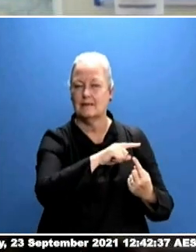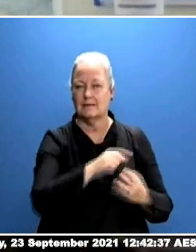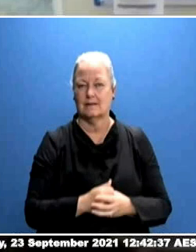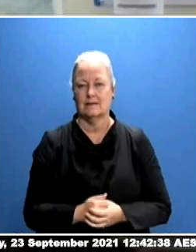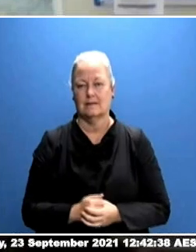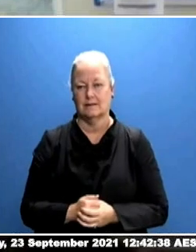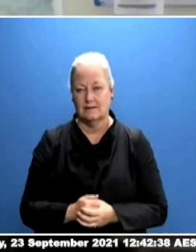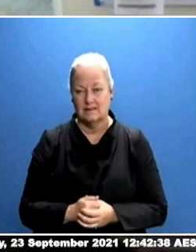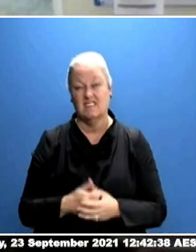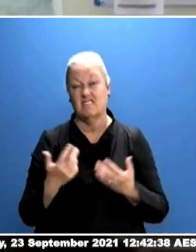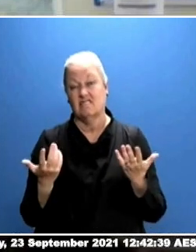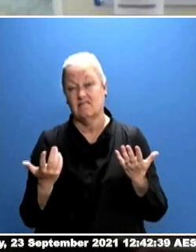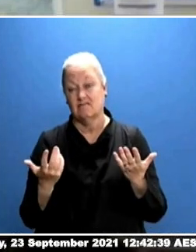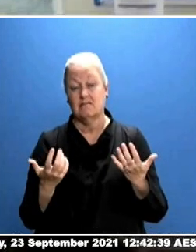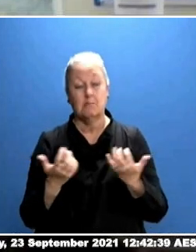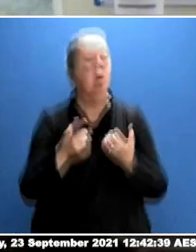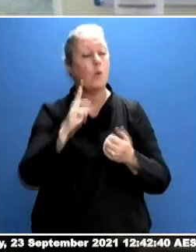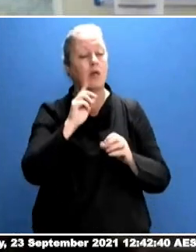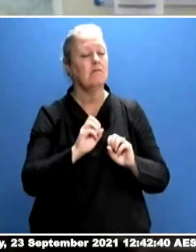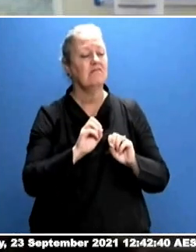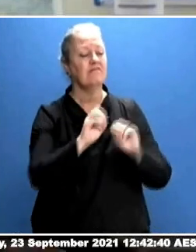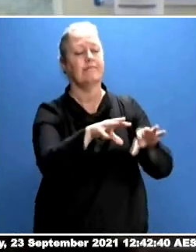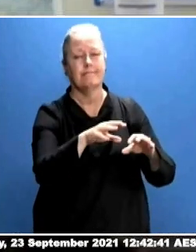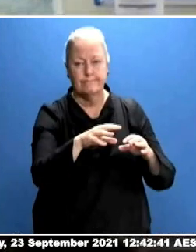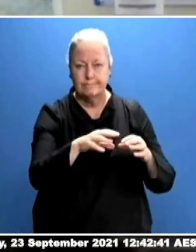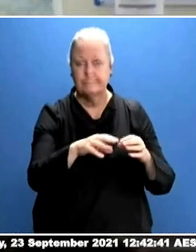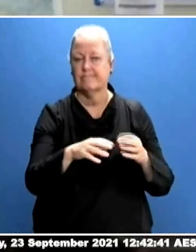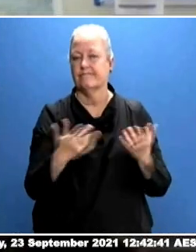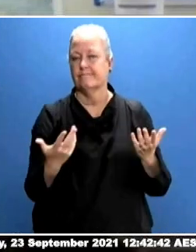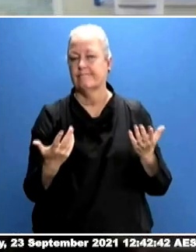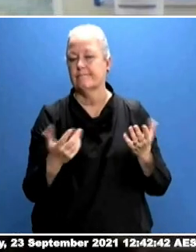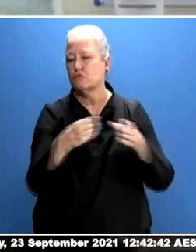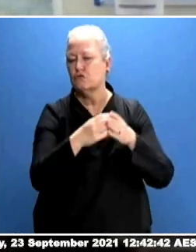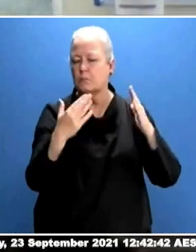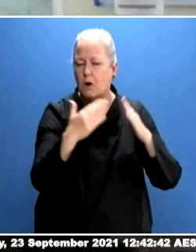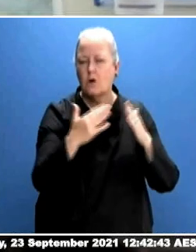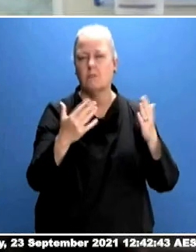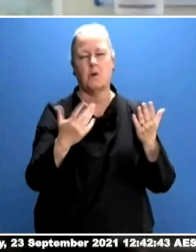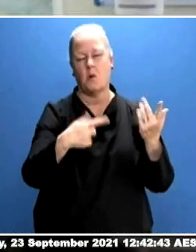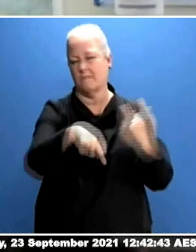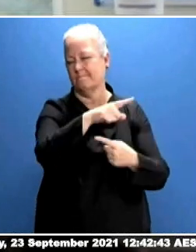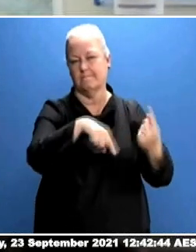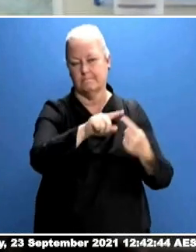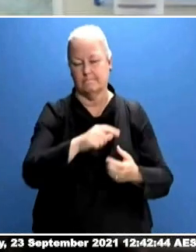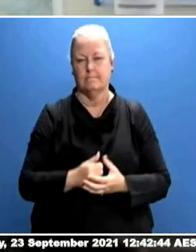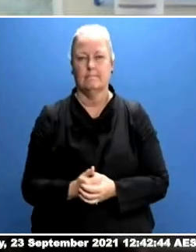up in such a facility and have, to date, ended up in those facilities.